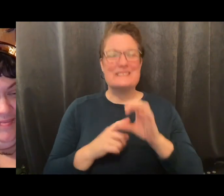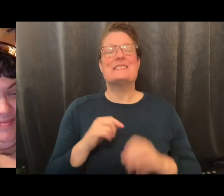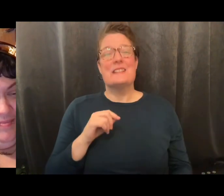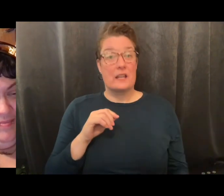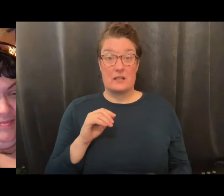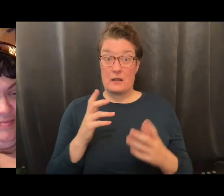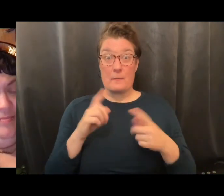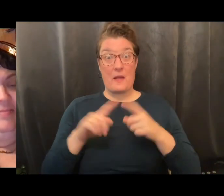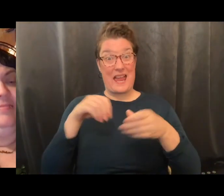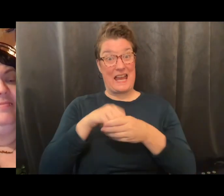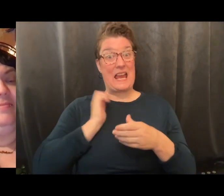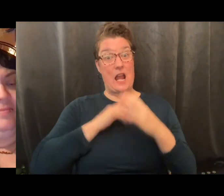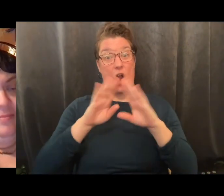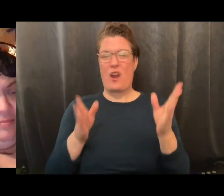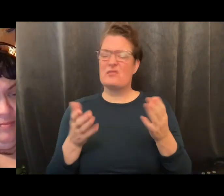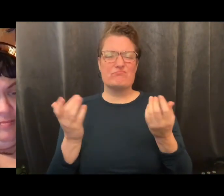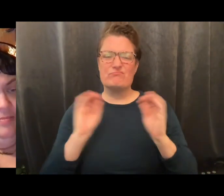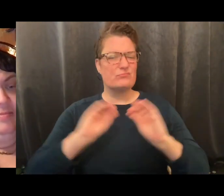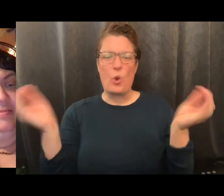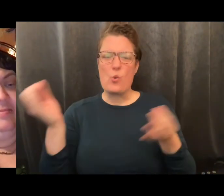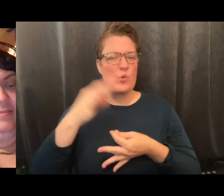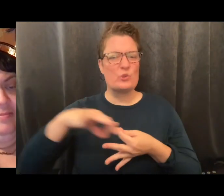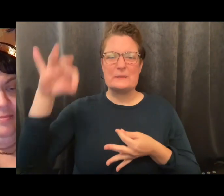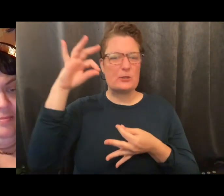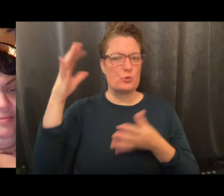Um, although I have always, since I was a little girl looked for it.